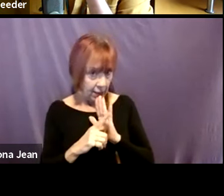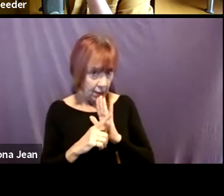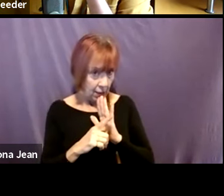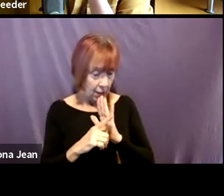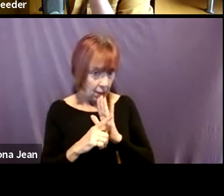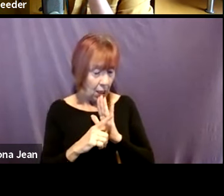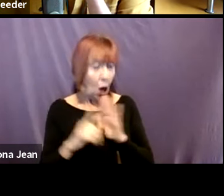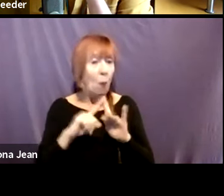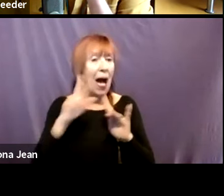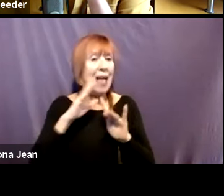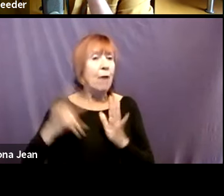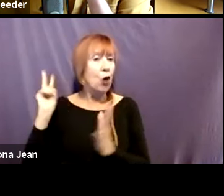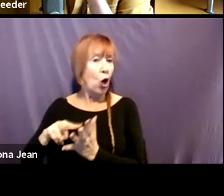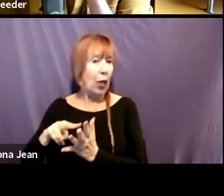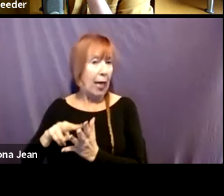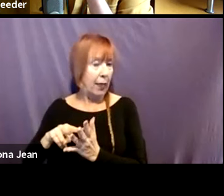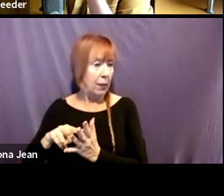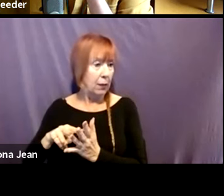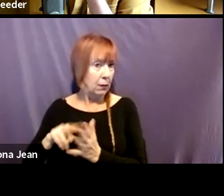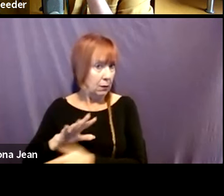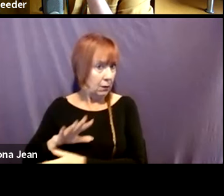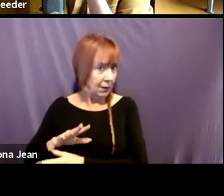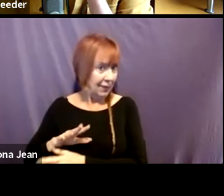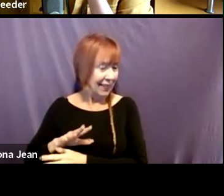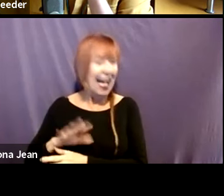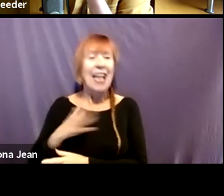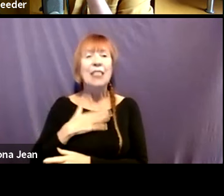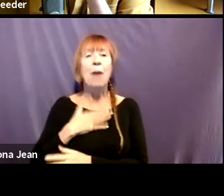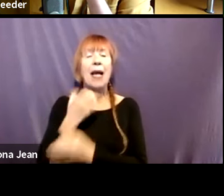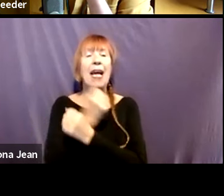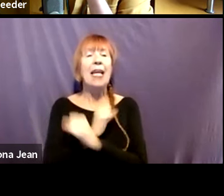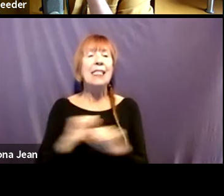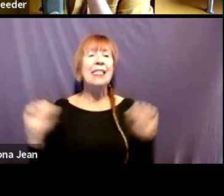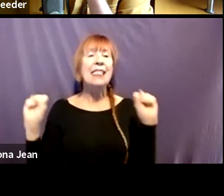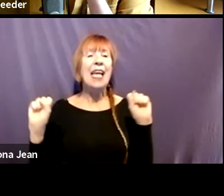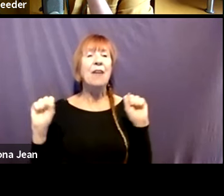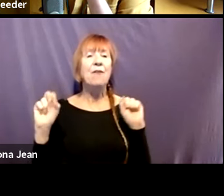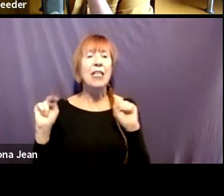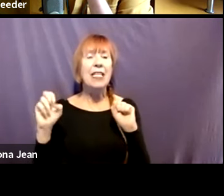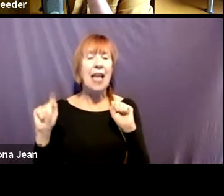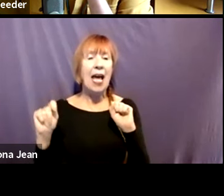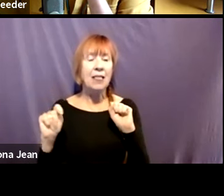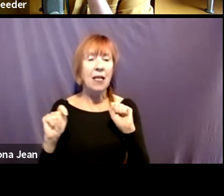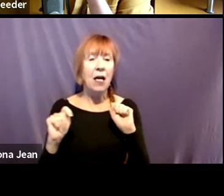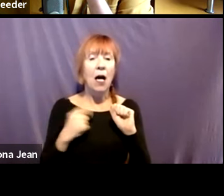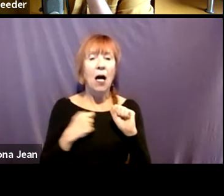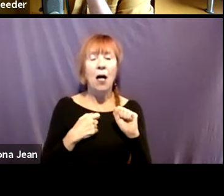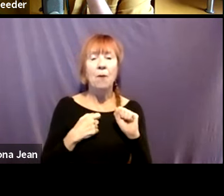But for me, it's like a safety net, you know? Leave-behinds I think can be okay. The only issue with leave-behinds,